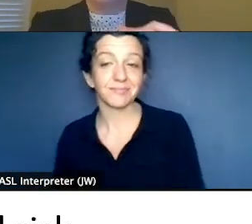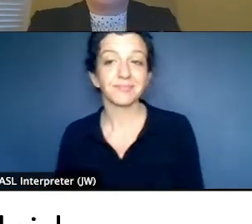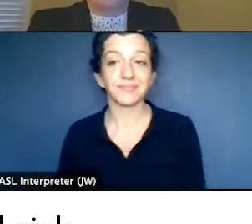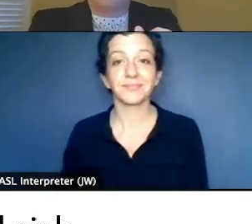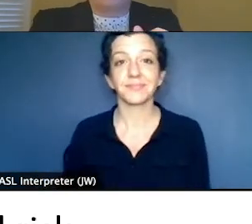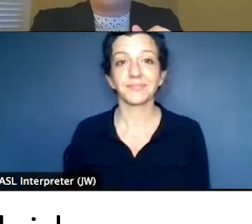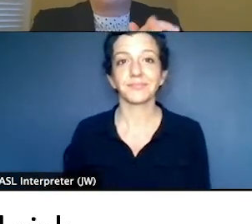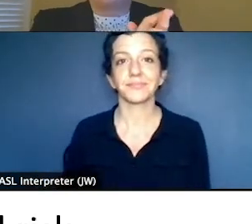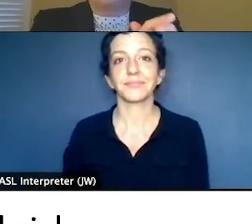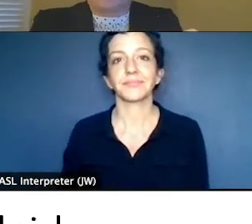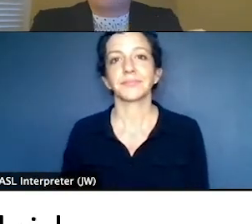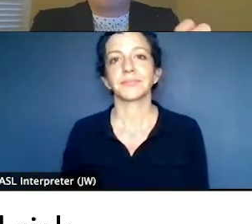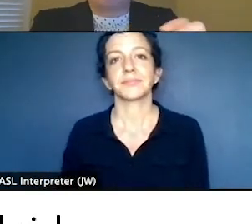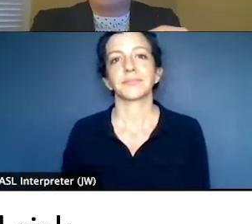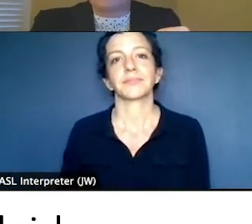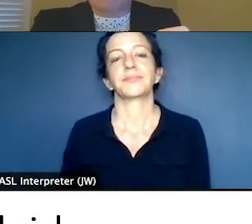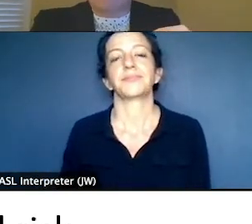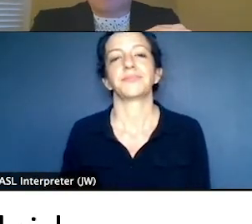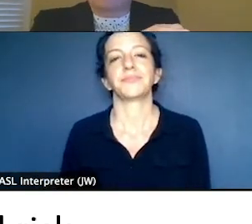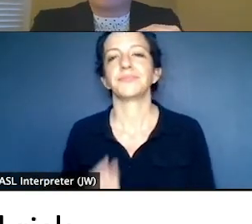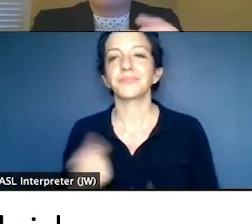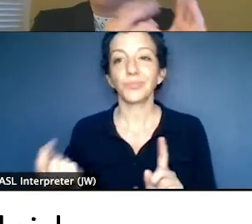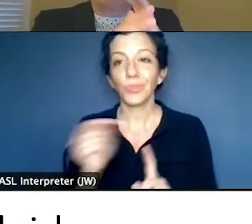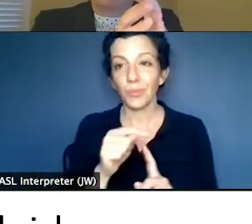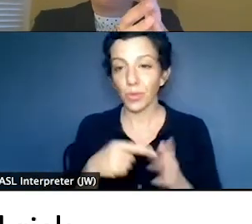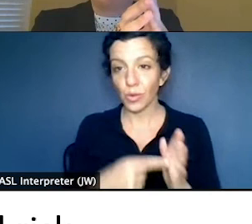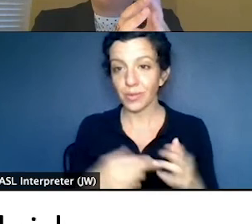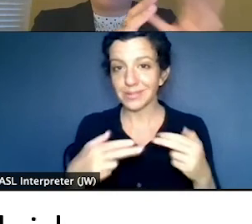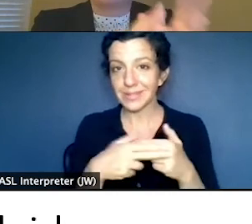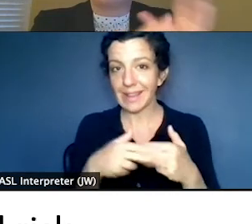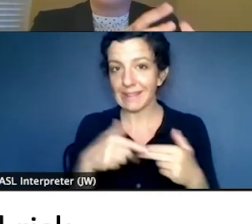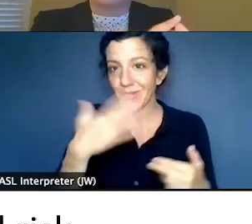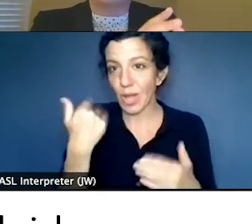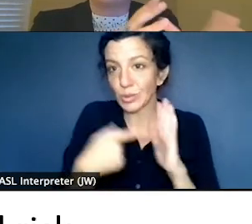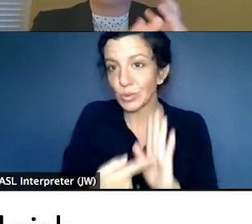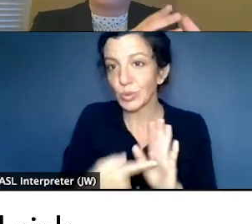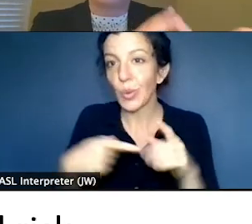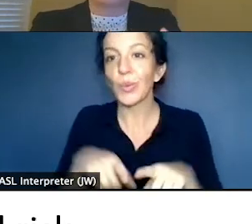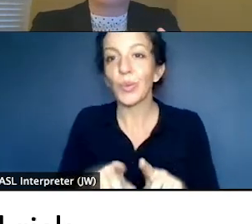where individuals would either be released automatically or based on their assessed risk of committing another crime